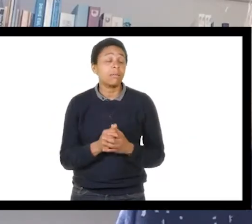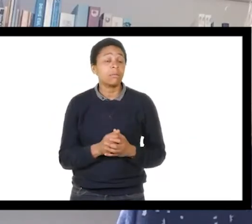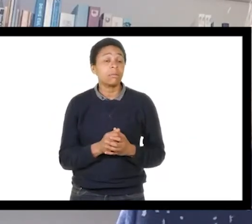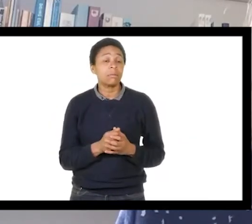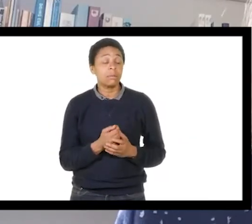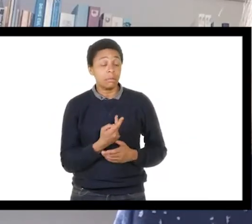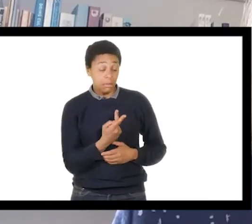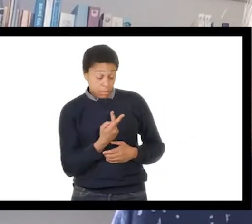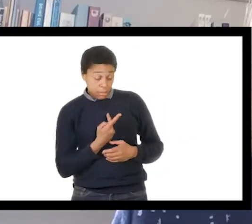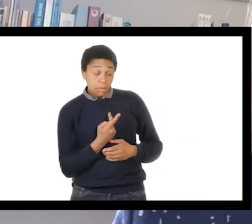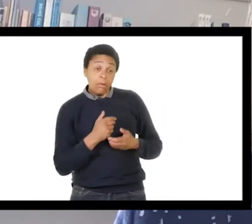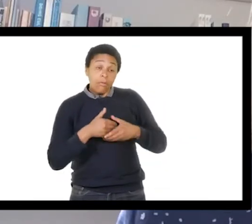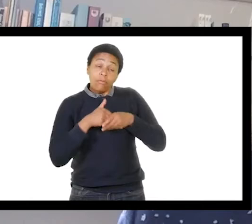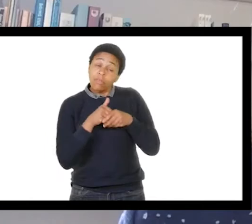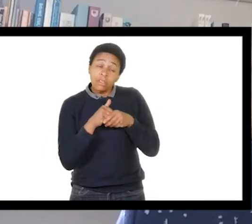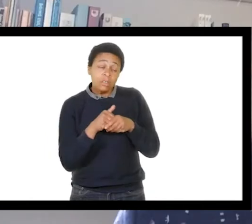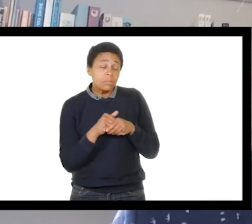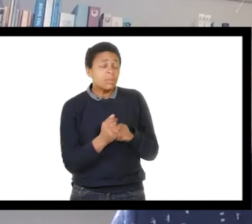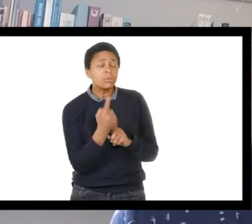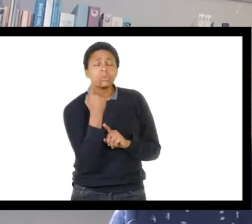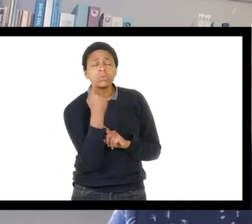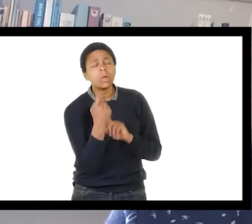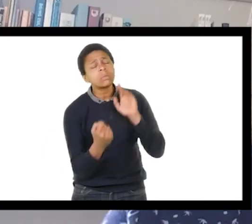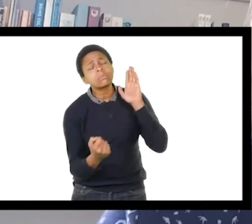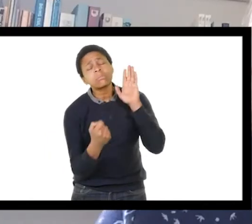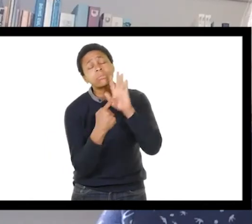Our friendship is one of the most important things